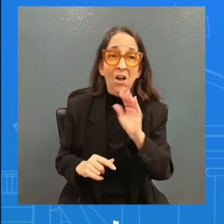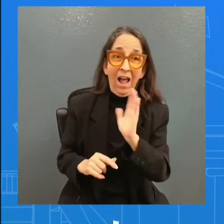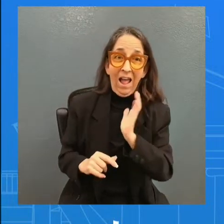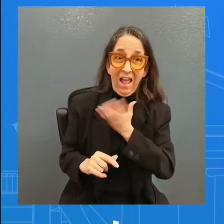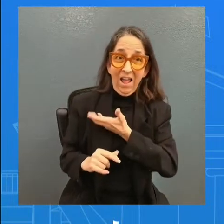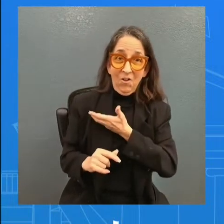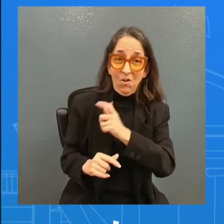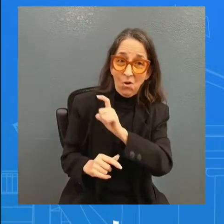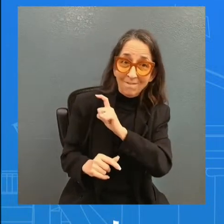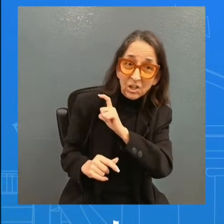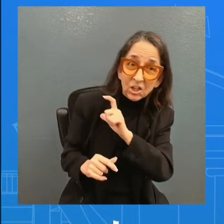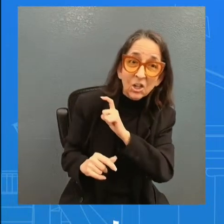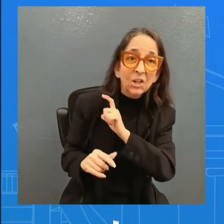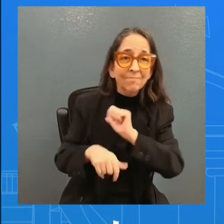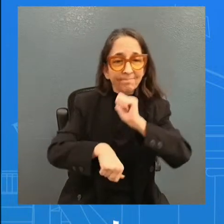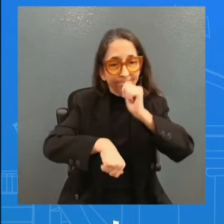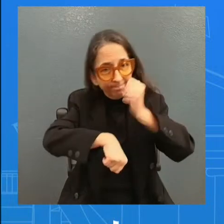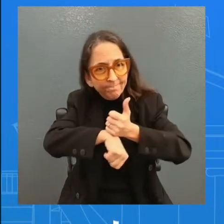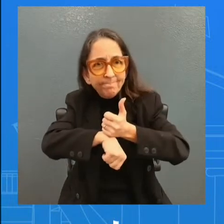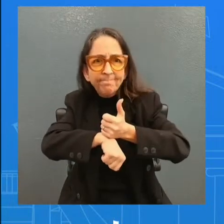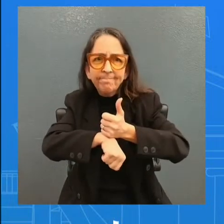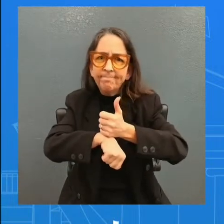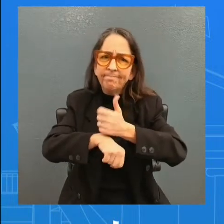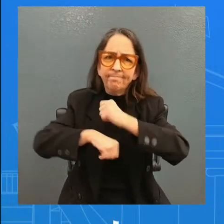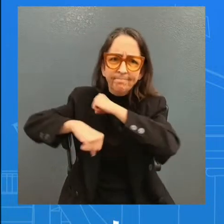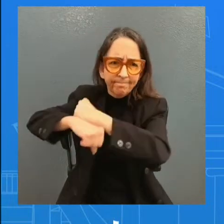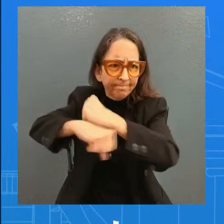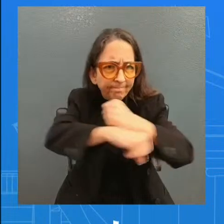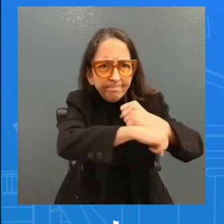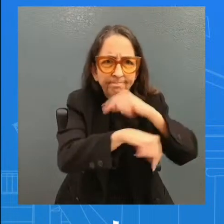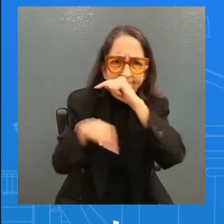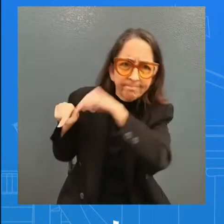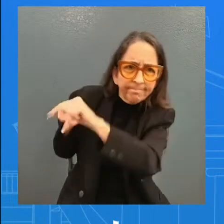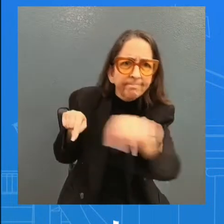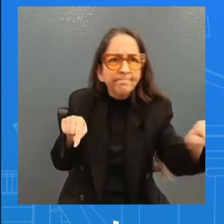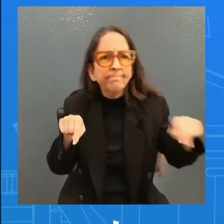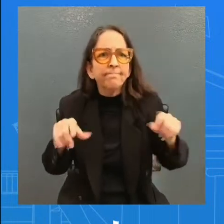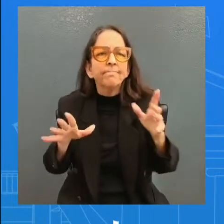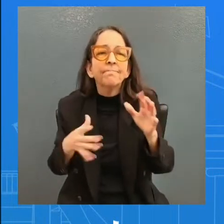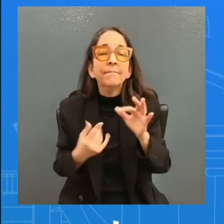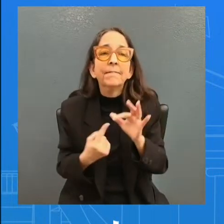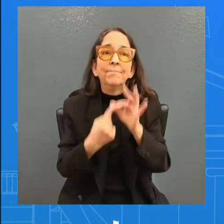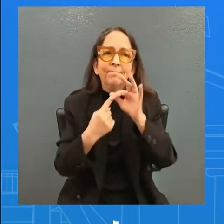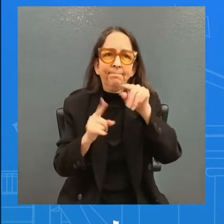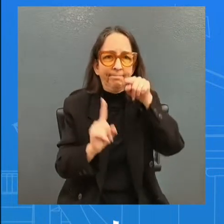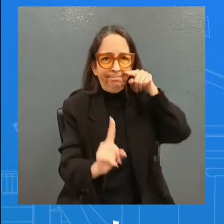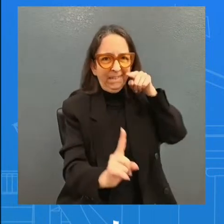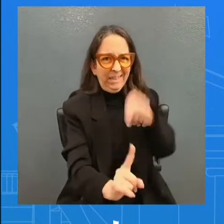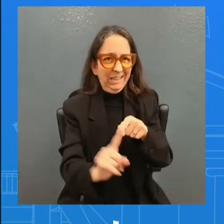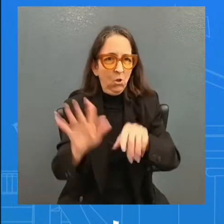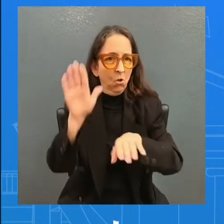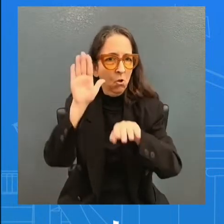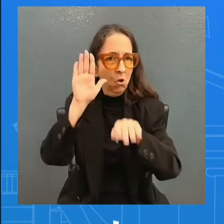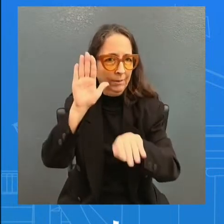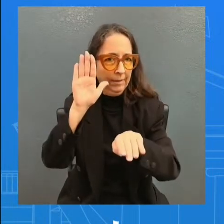especially as we speak to the inauguration, obviously. And so, they have been preparing for months to ensure that --